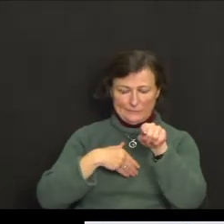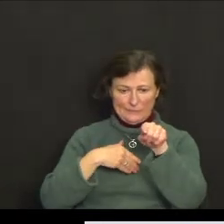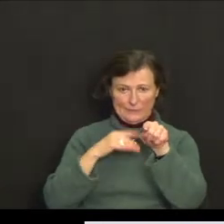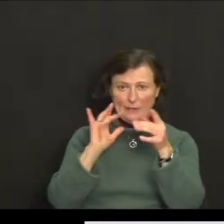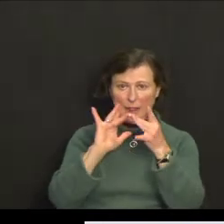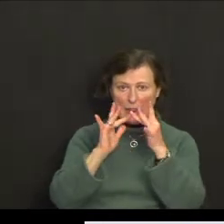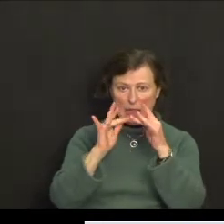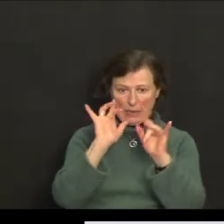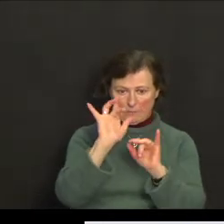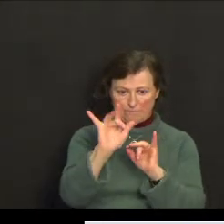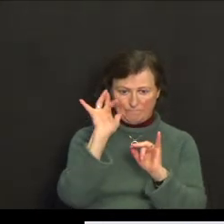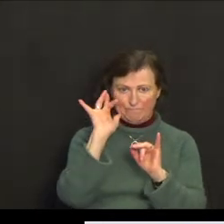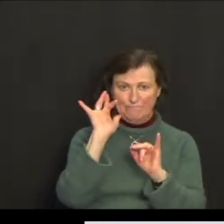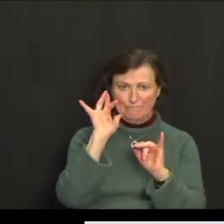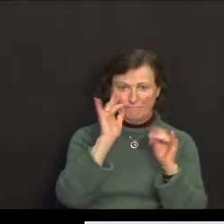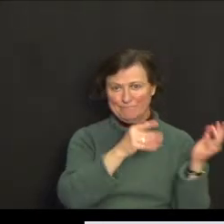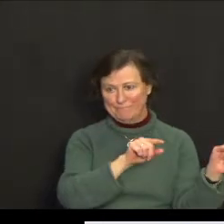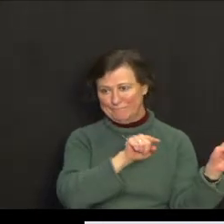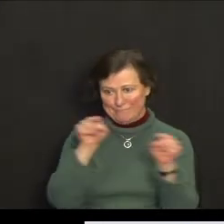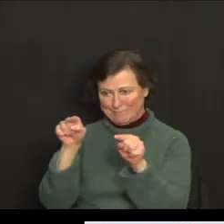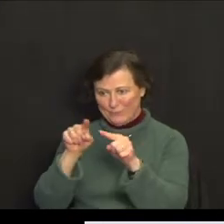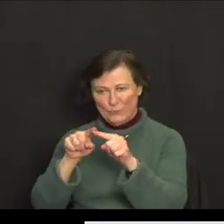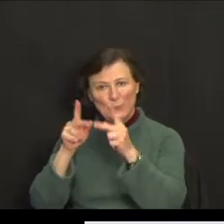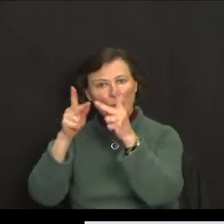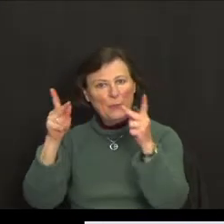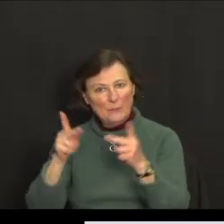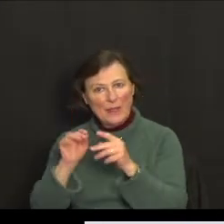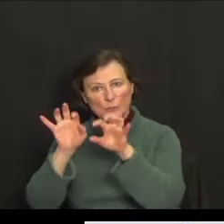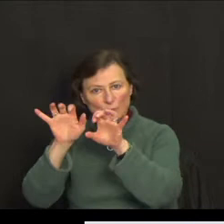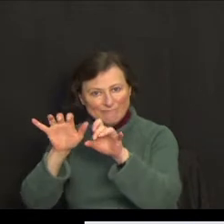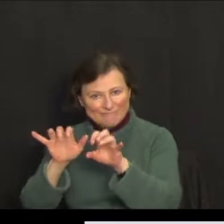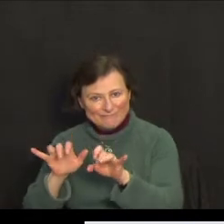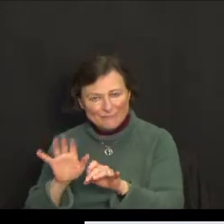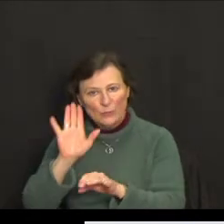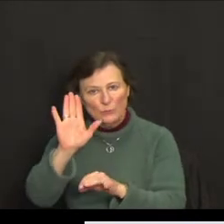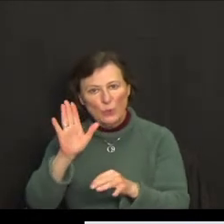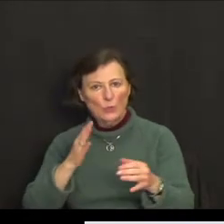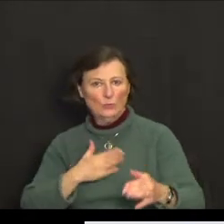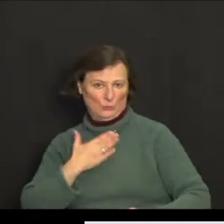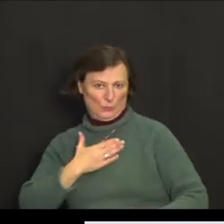that will take you to the place to, to write them down. We appreciate it. Thank you.